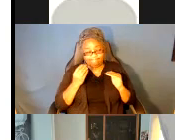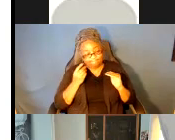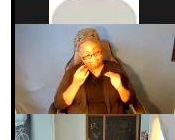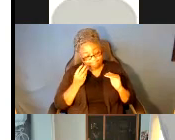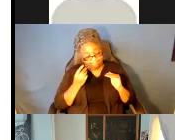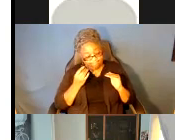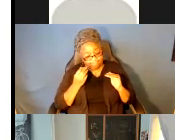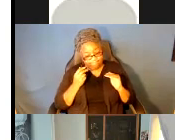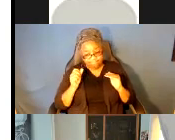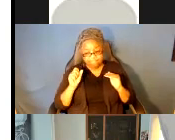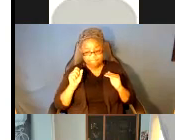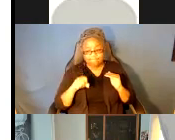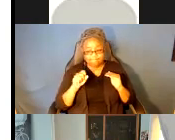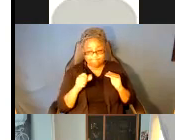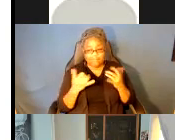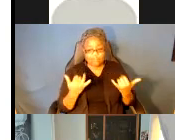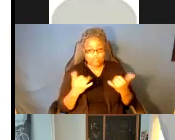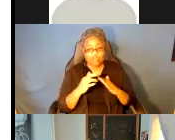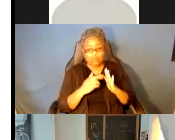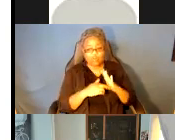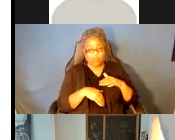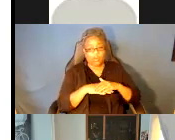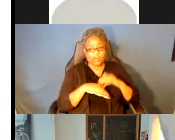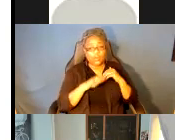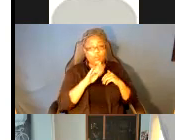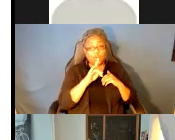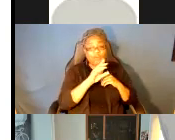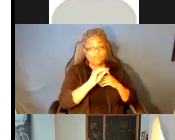Yeah, the current rule is up to 25%